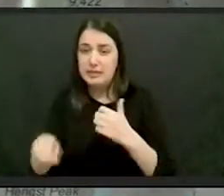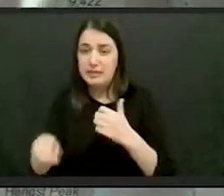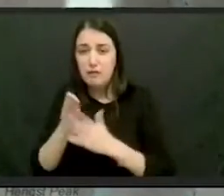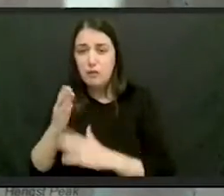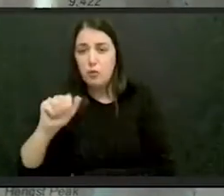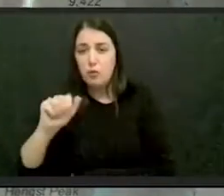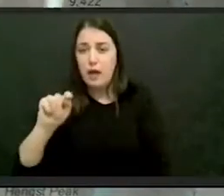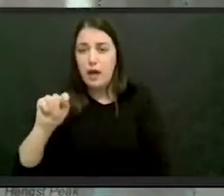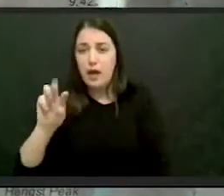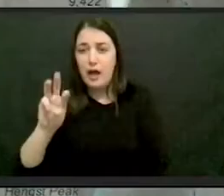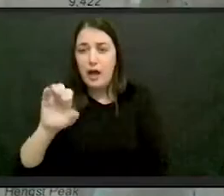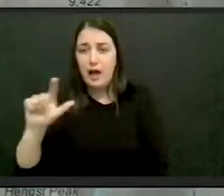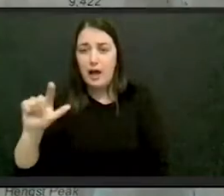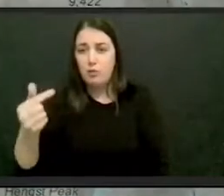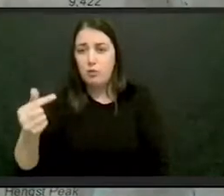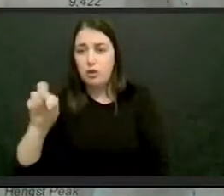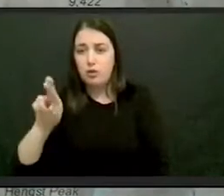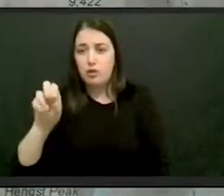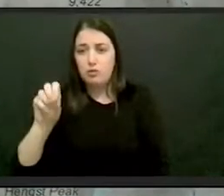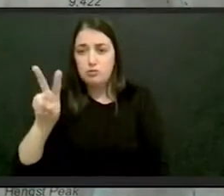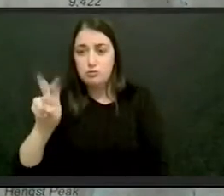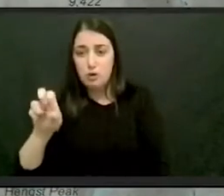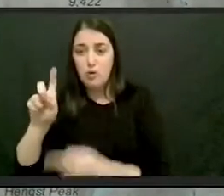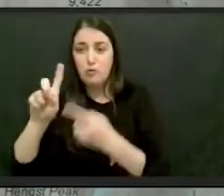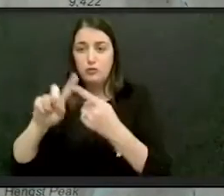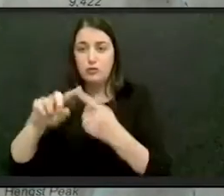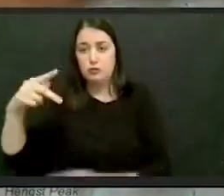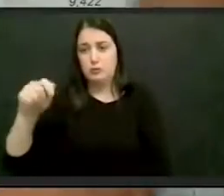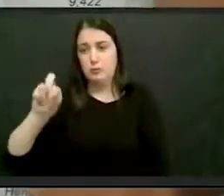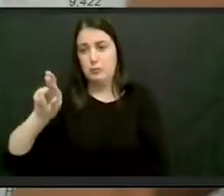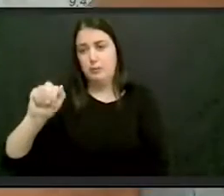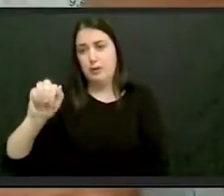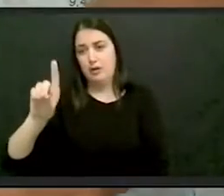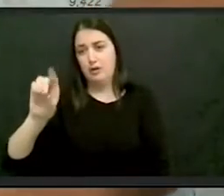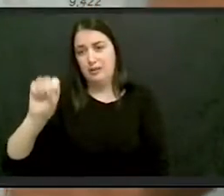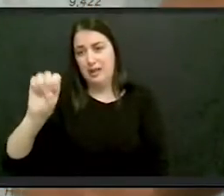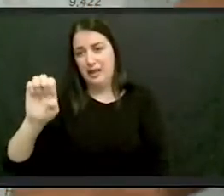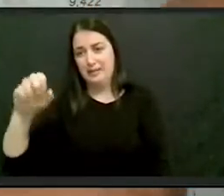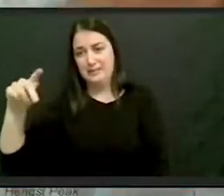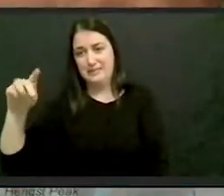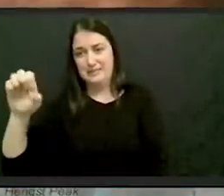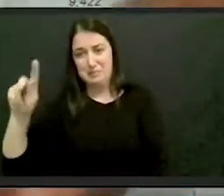way out up into this Paradise peak. The reason it's slow going is the duff that is on the ground is extremely thick